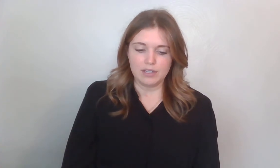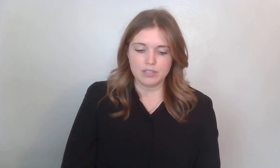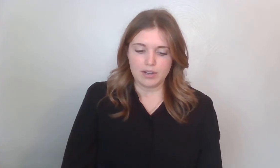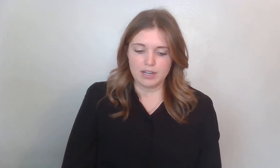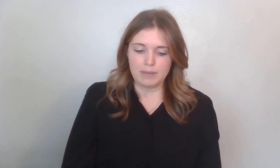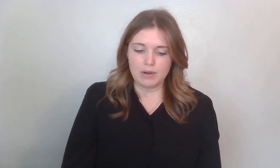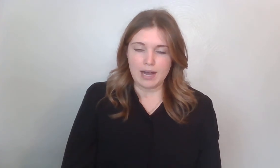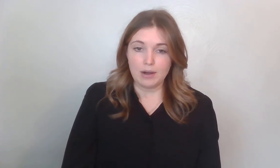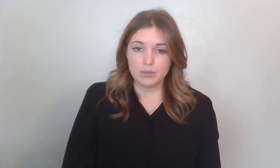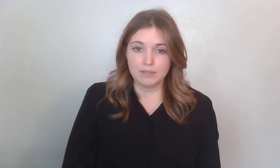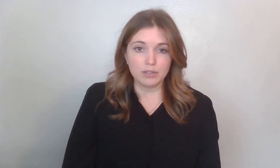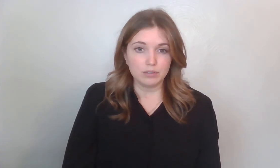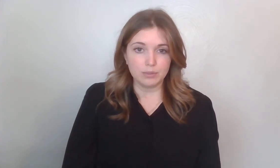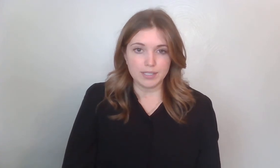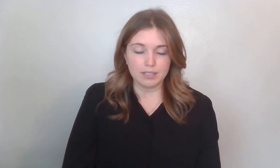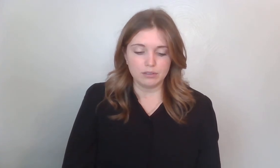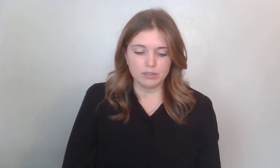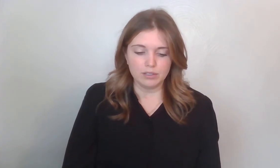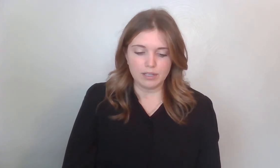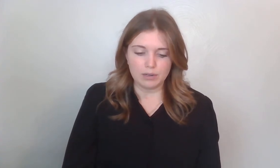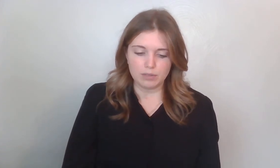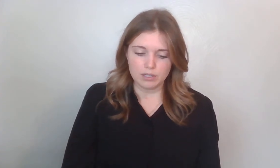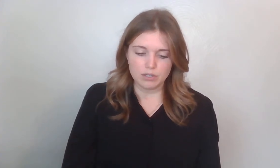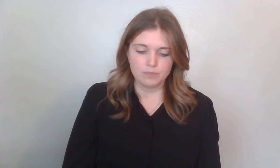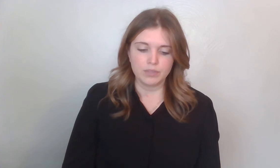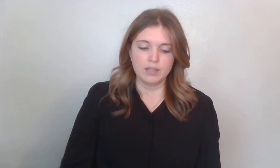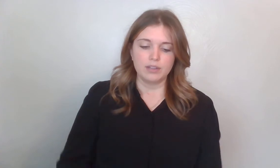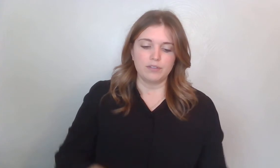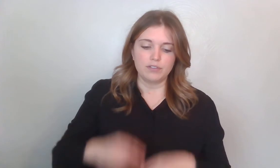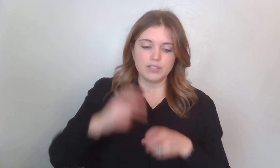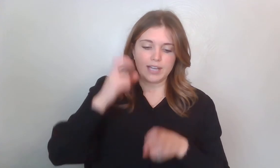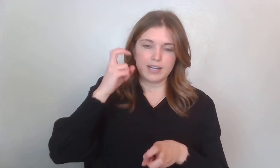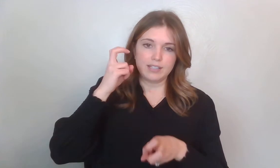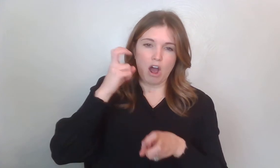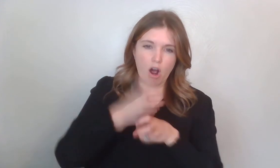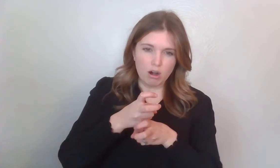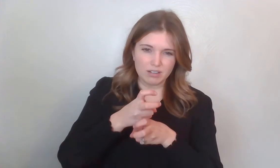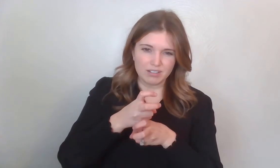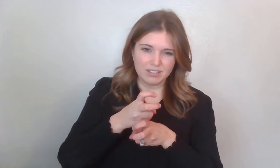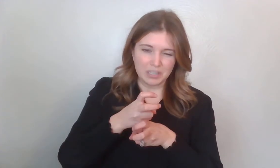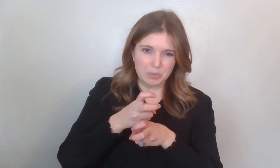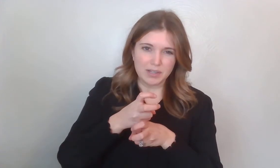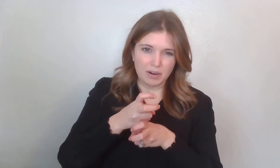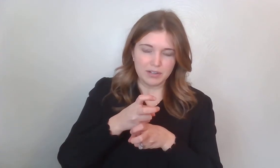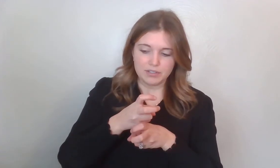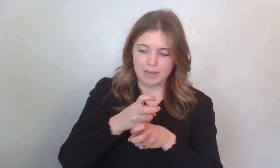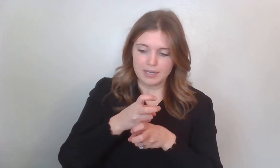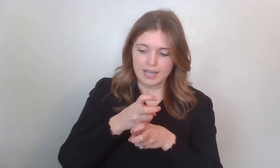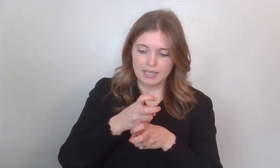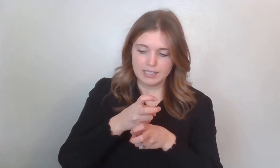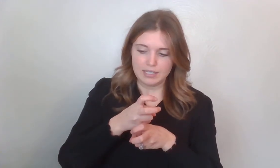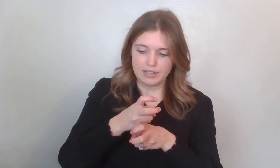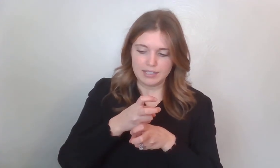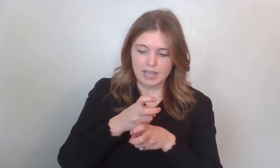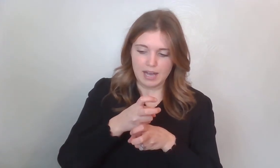They're talking about how difficult it was to learn the language. The first sign is HARD It was HARD Your dominant hand is here on top.